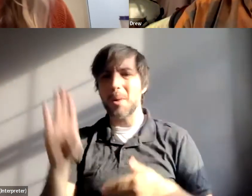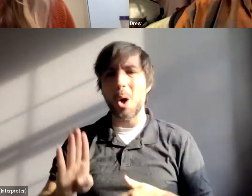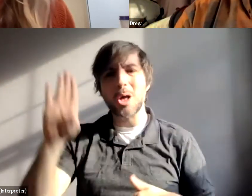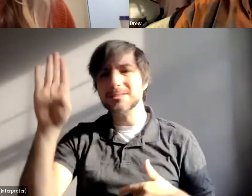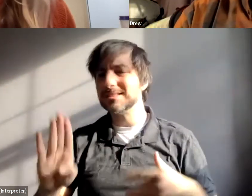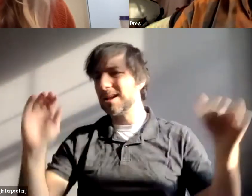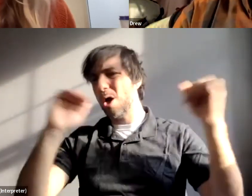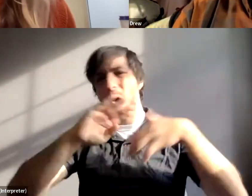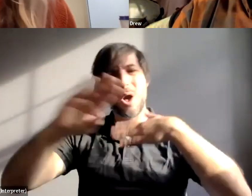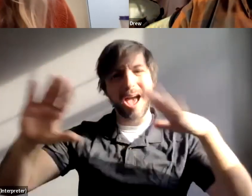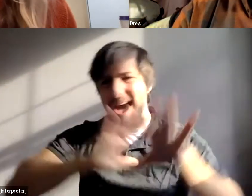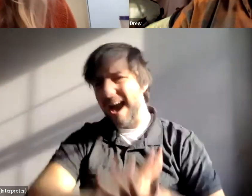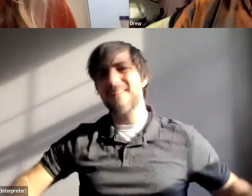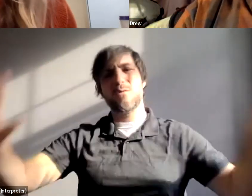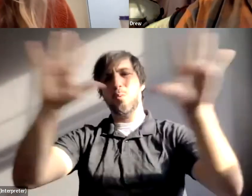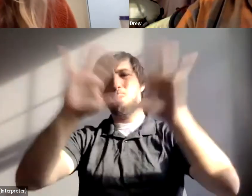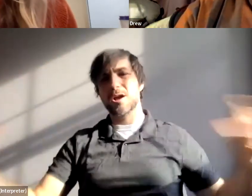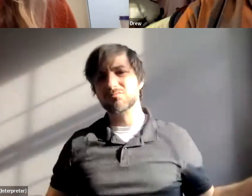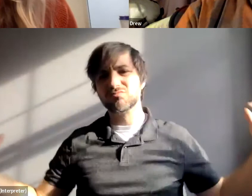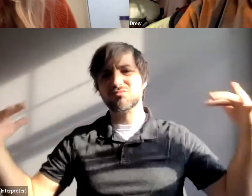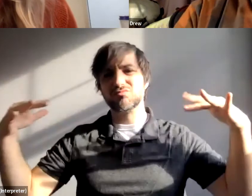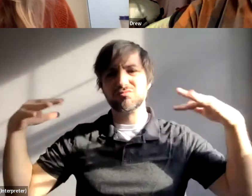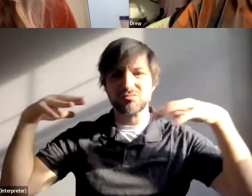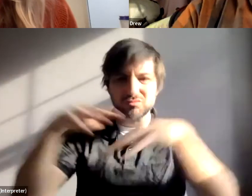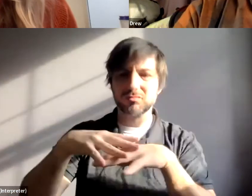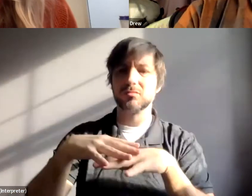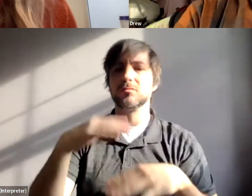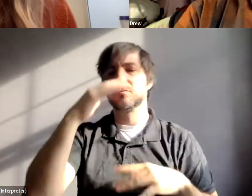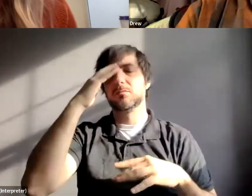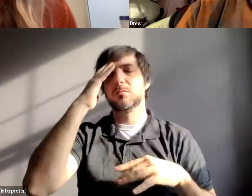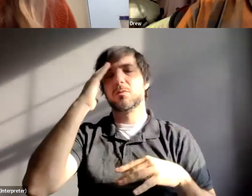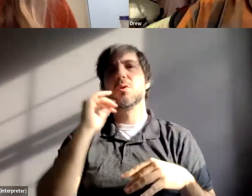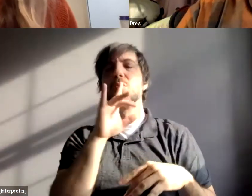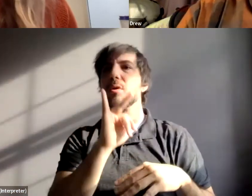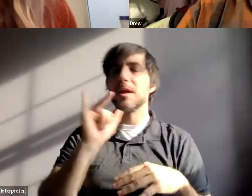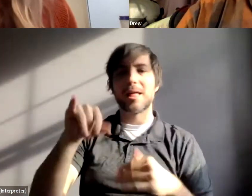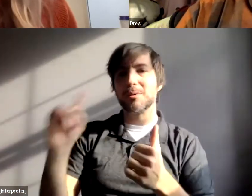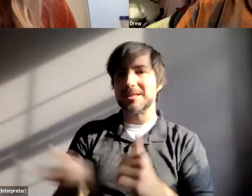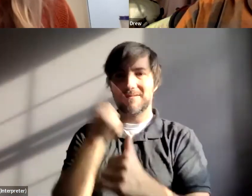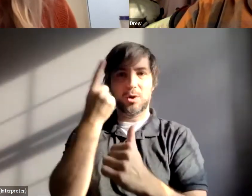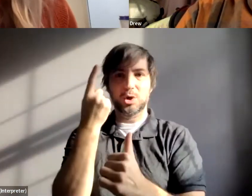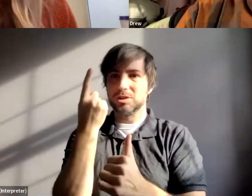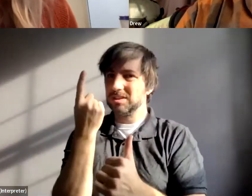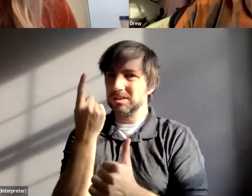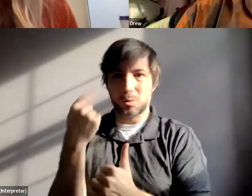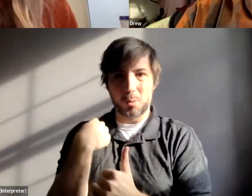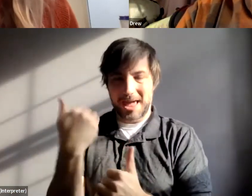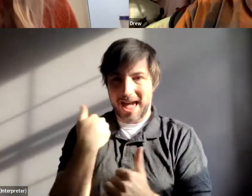it was the first broadcast through Youtube event,